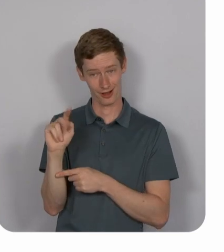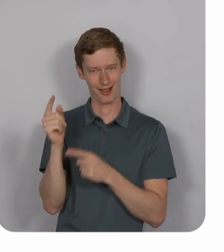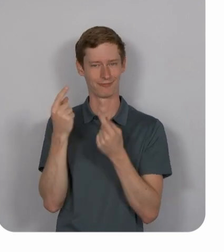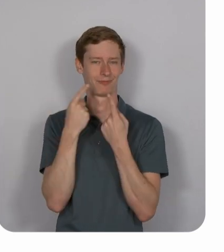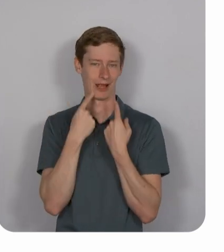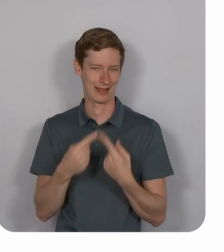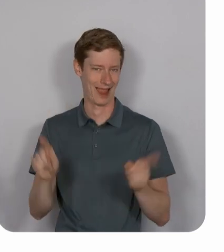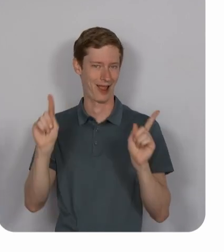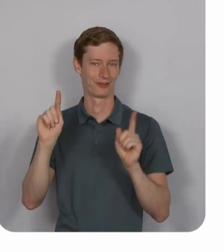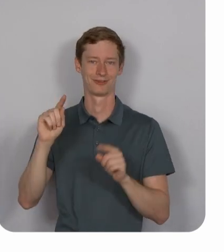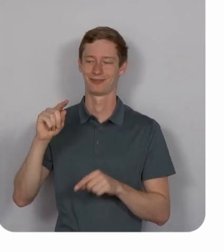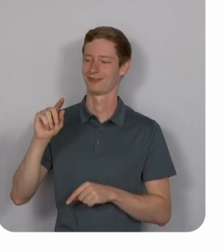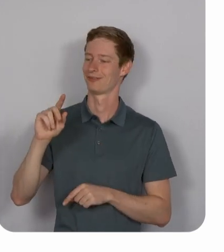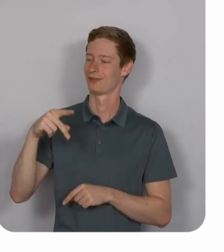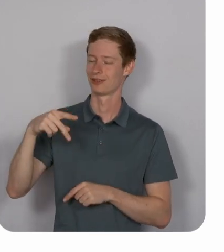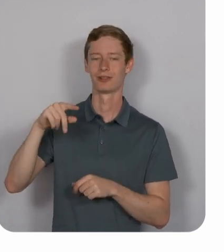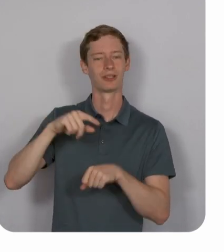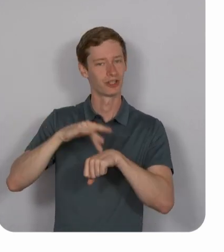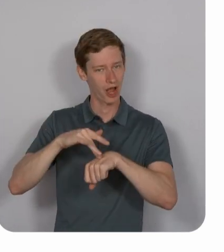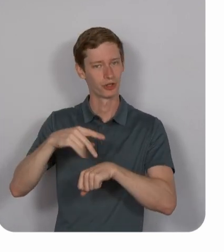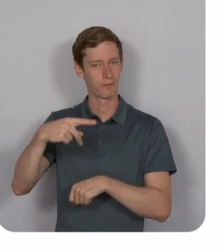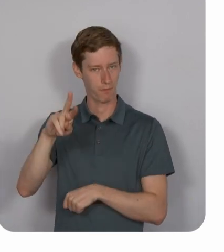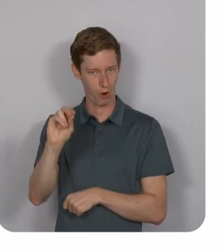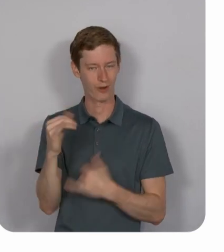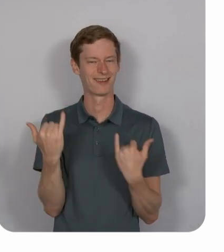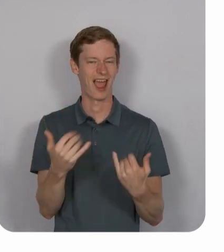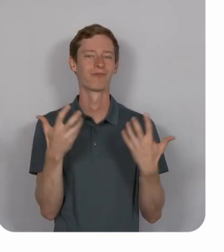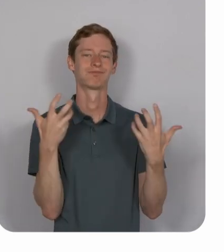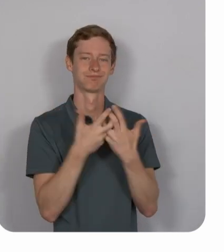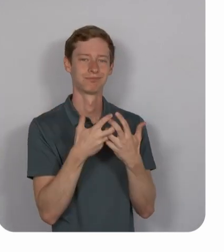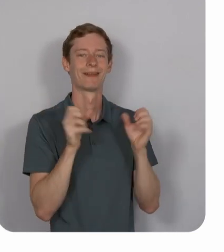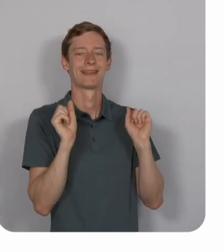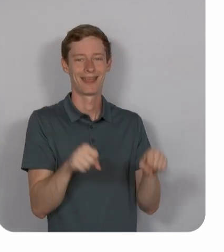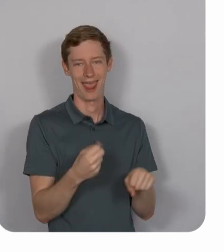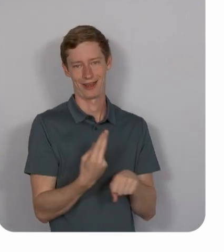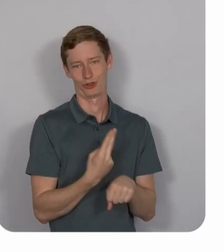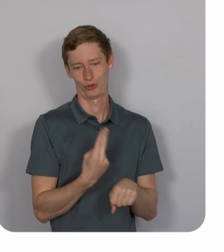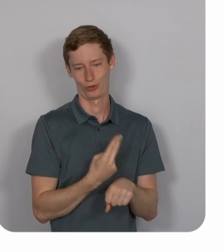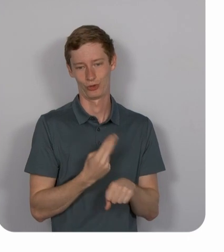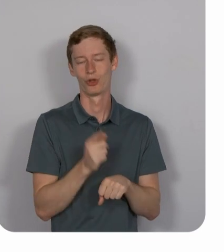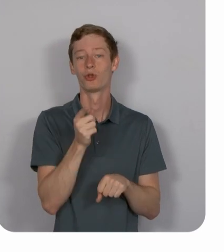work with Quest 3 as well. You’ll need to set up your Quest 3 headset using the included controllers.